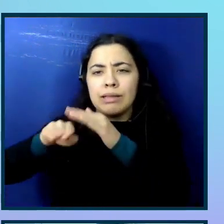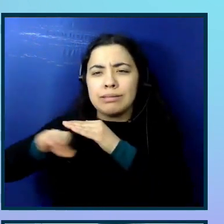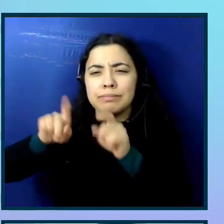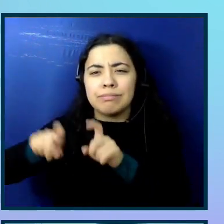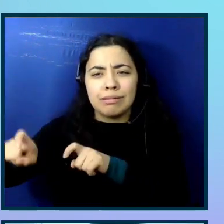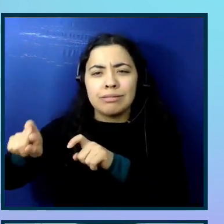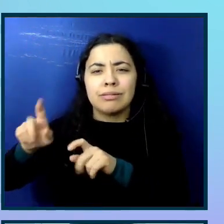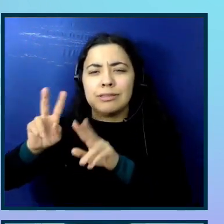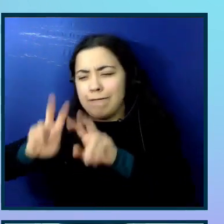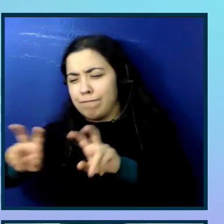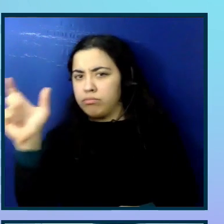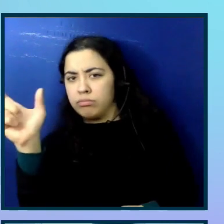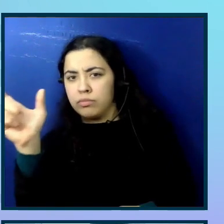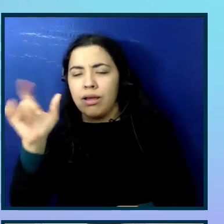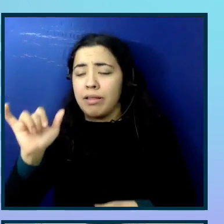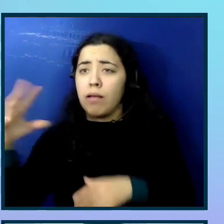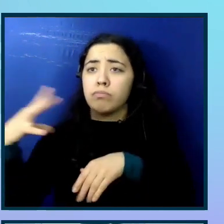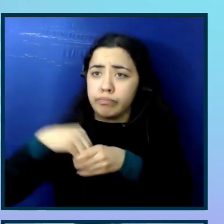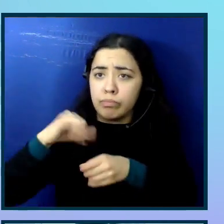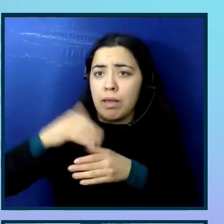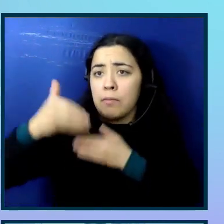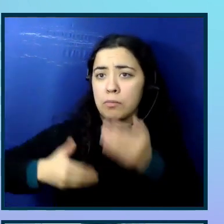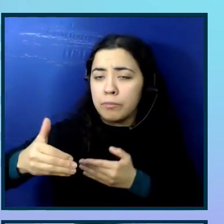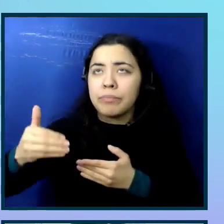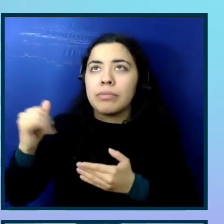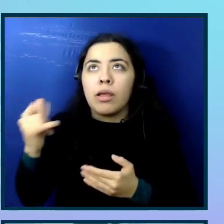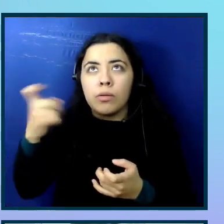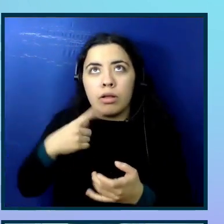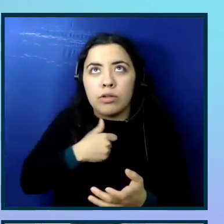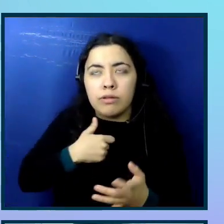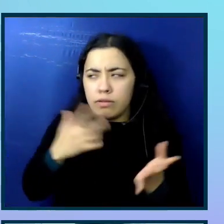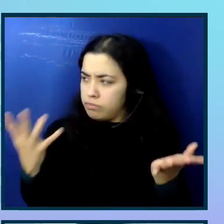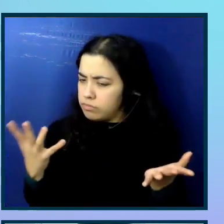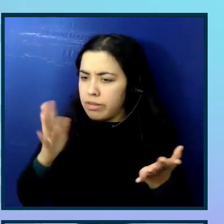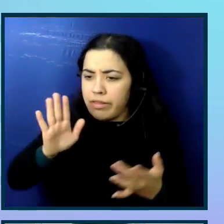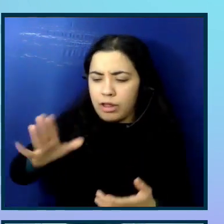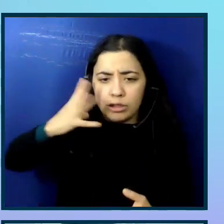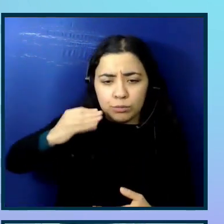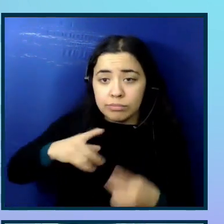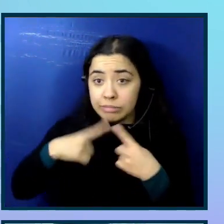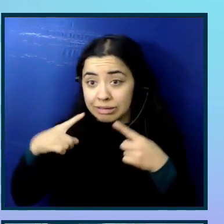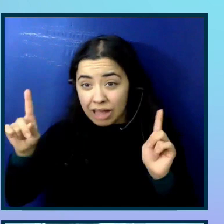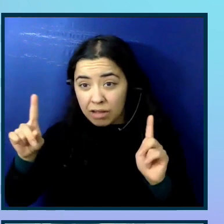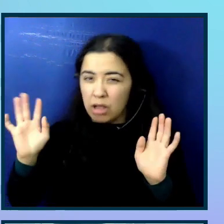and evaluation is of asking the question is the experience successful. So as a research team,